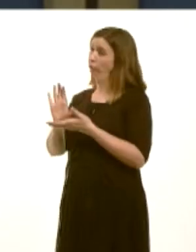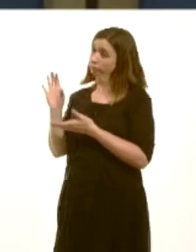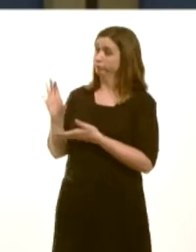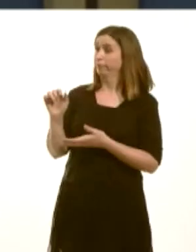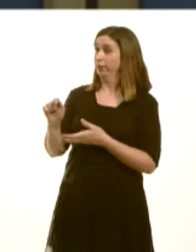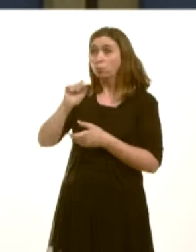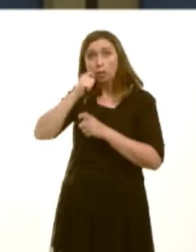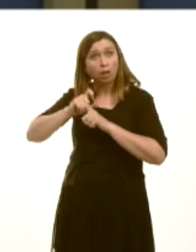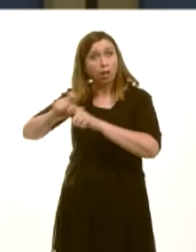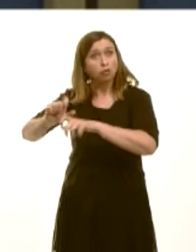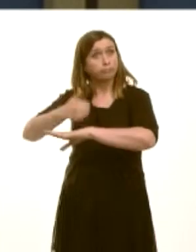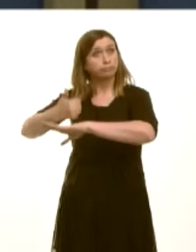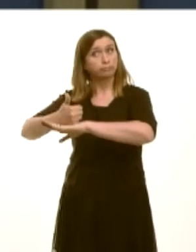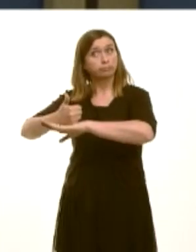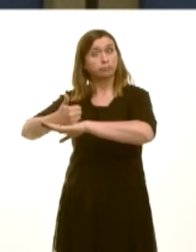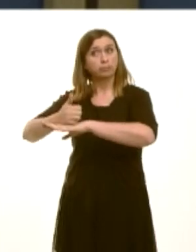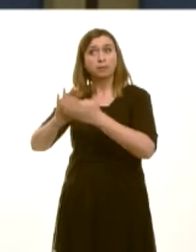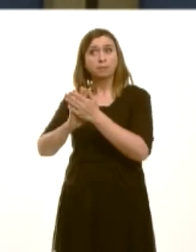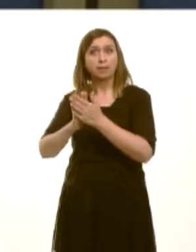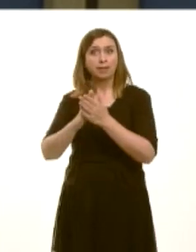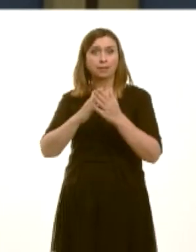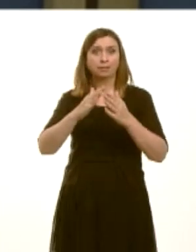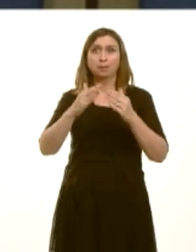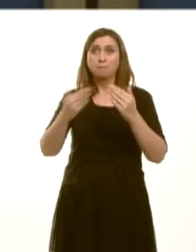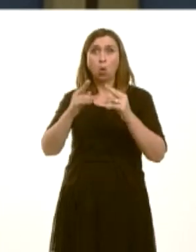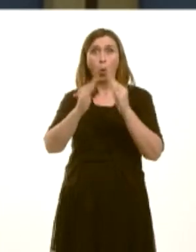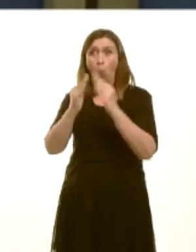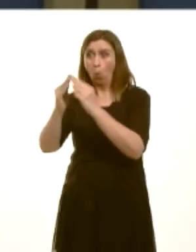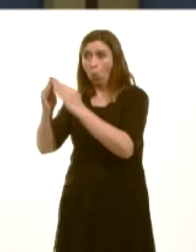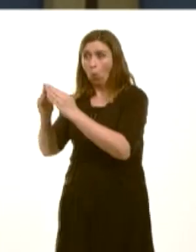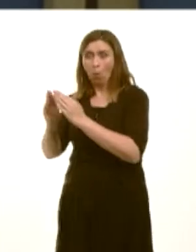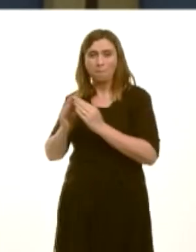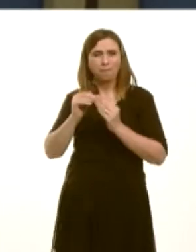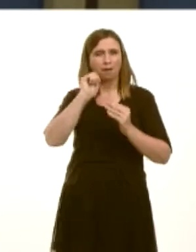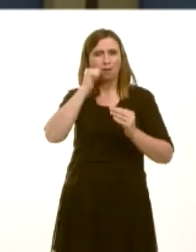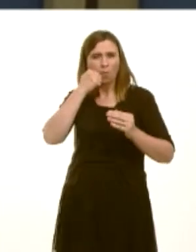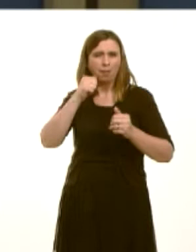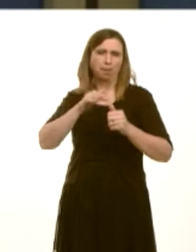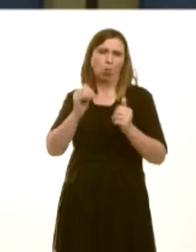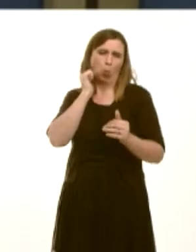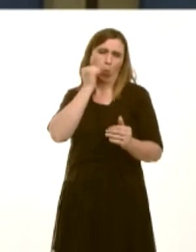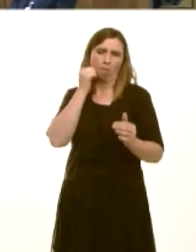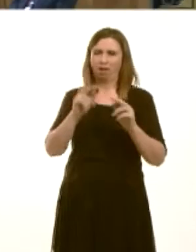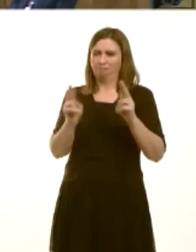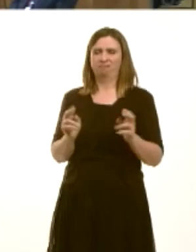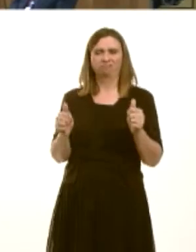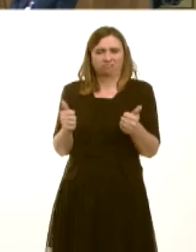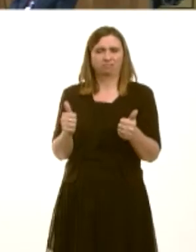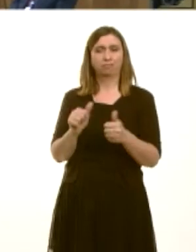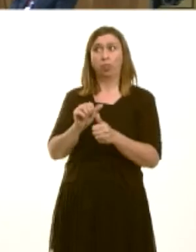on and that weíll see more homes in constituencies like mine being made more energy efficient through Nest and Arbed in the future through a Welsh Labour Government.